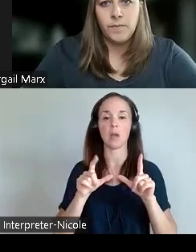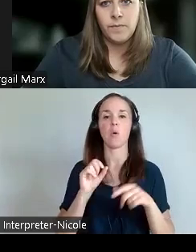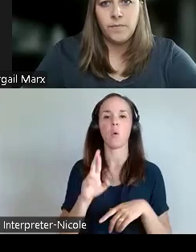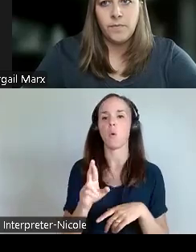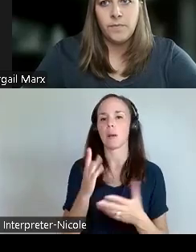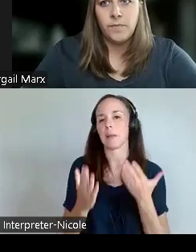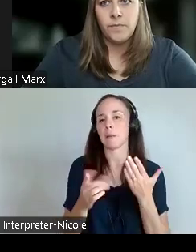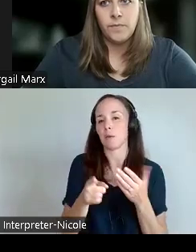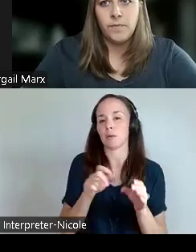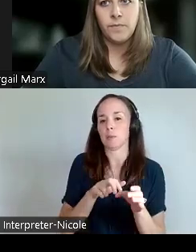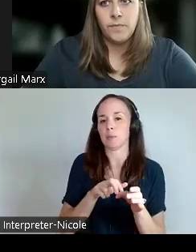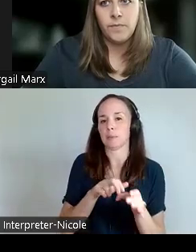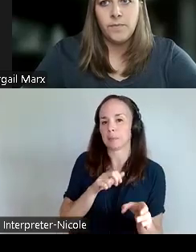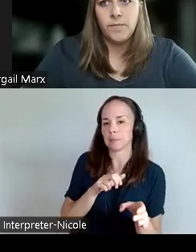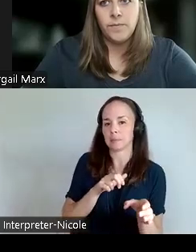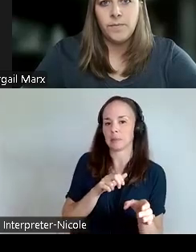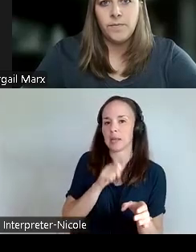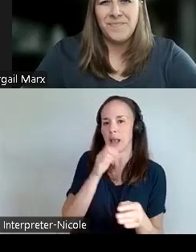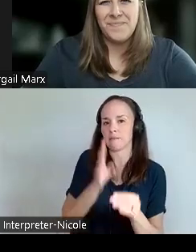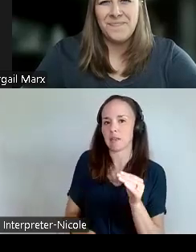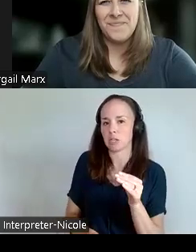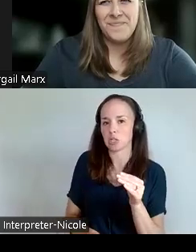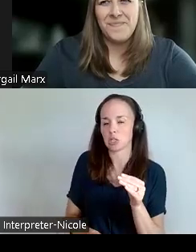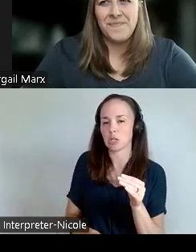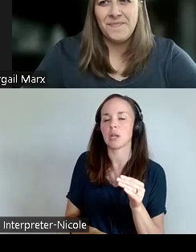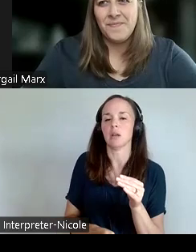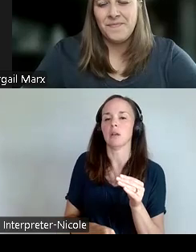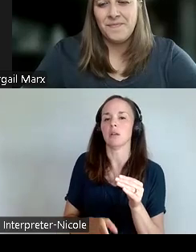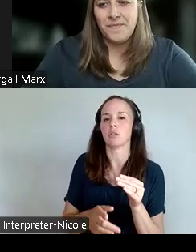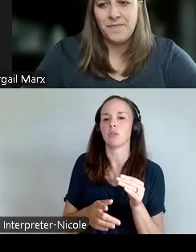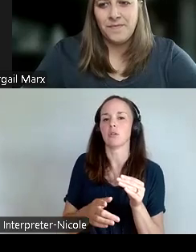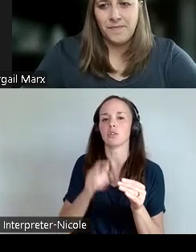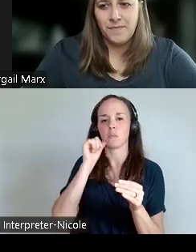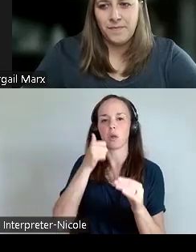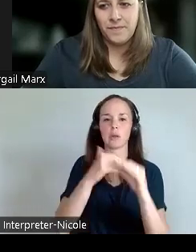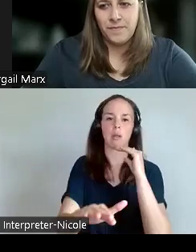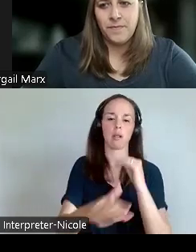the webinar and don't complete that survey. In order to get the CRC and CEU certificates,